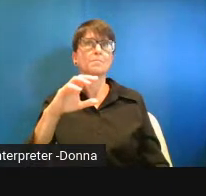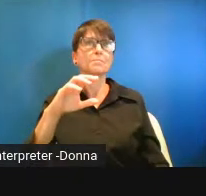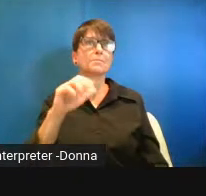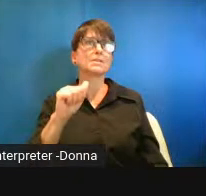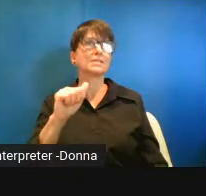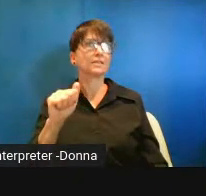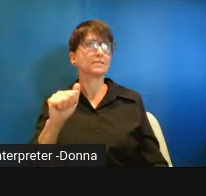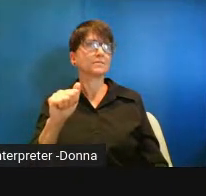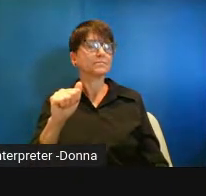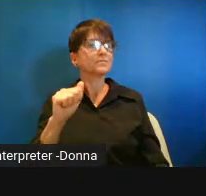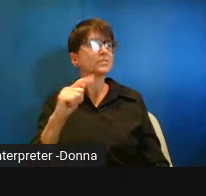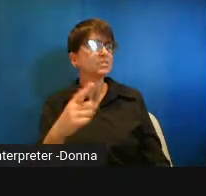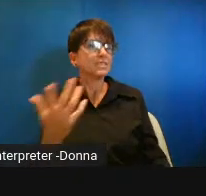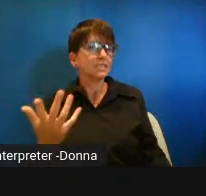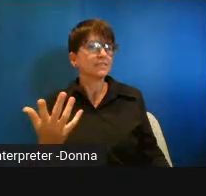So